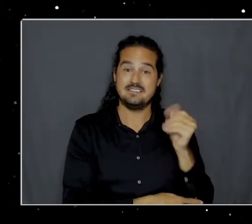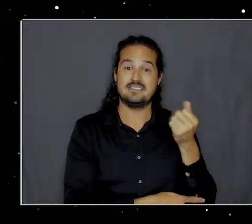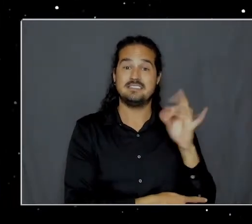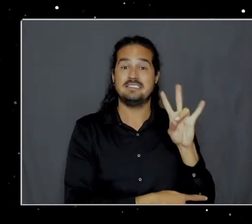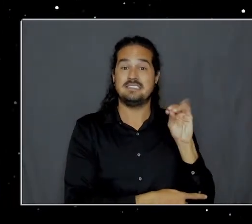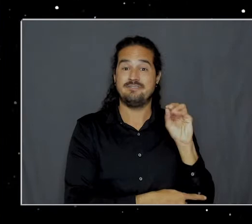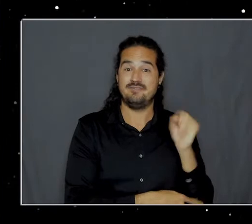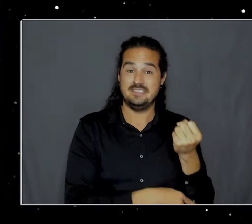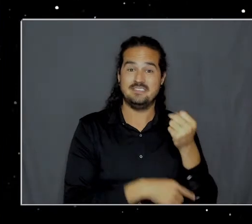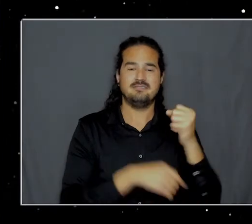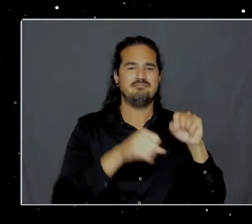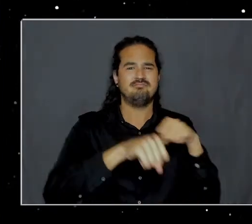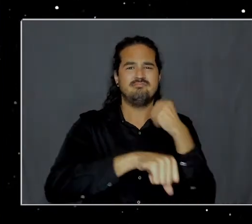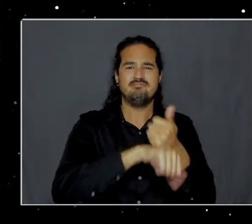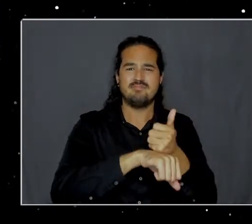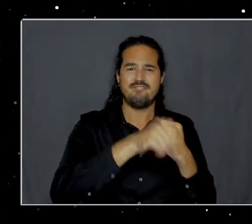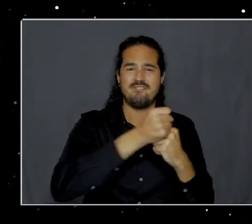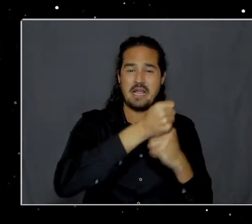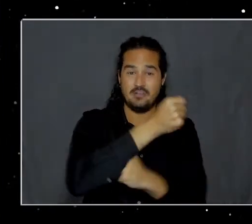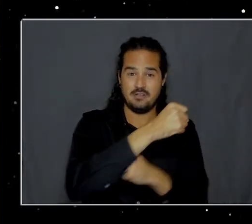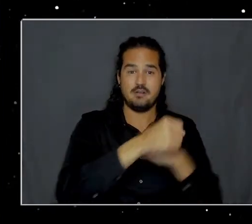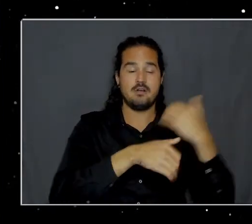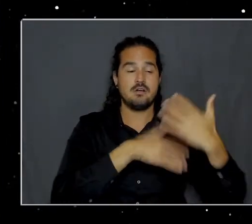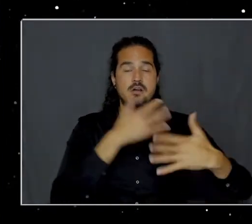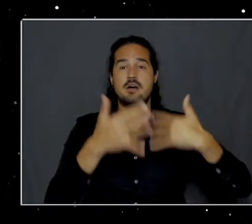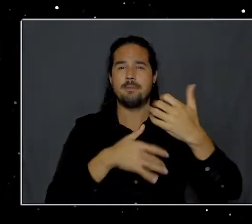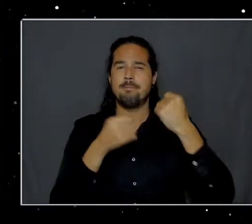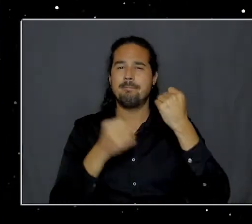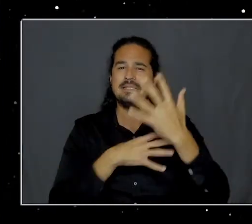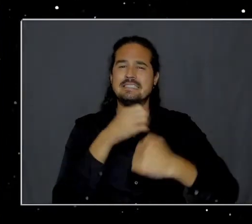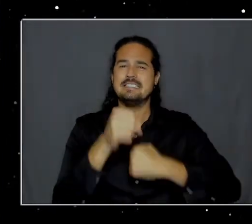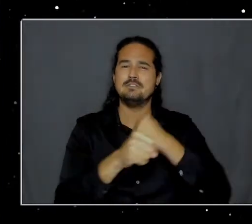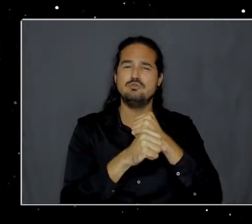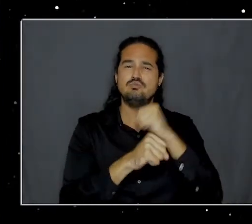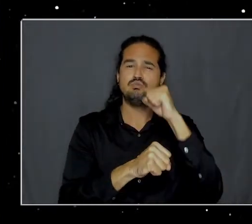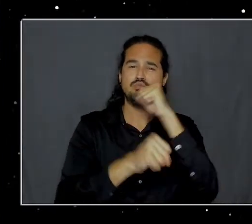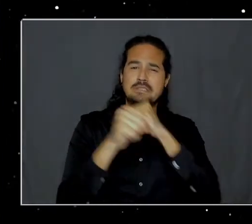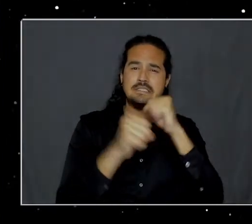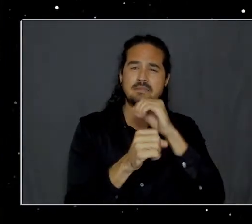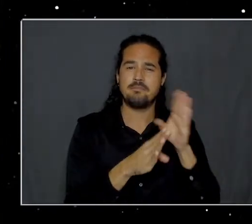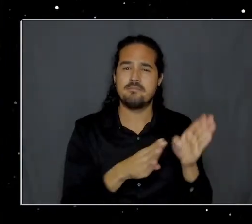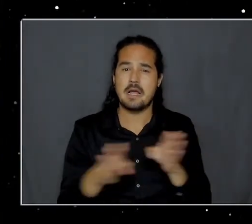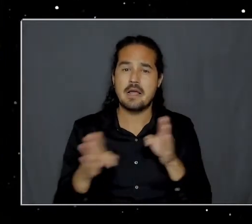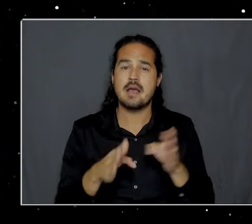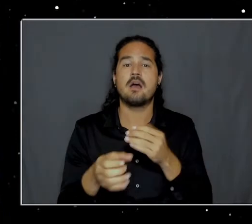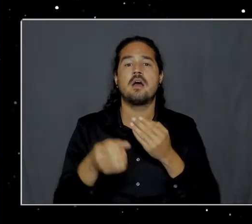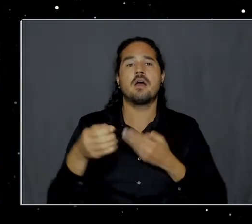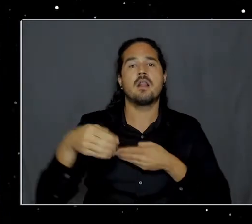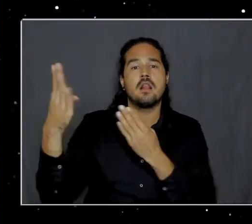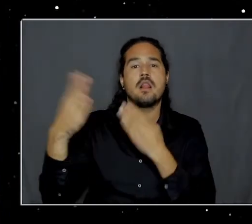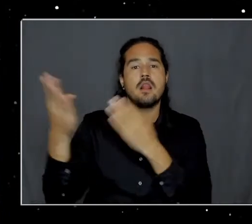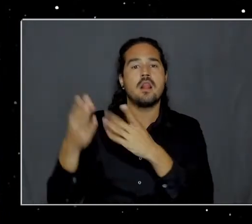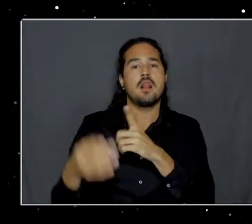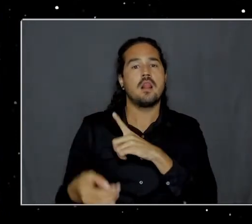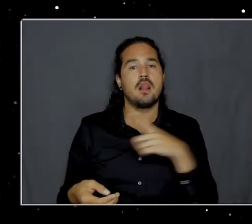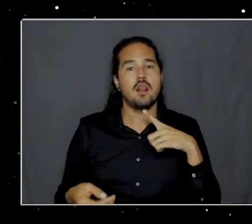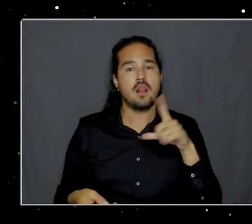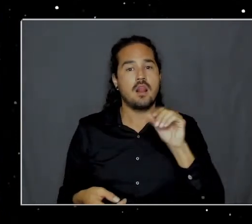LOBBYING, AND PROTESTING TOOK PLACE. IN MY OWN CITY OF SPOKANE, IT